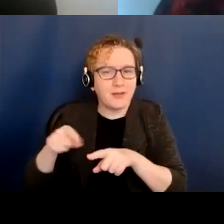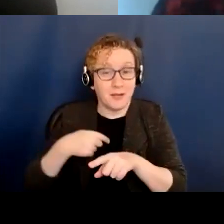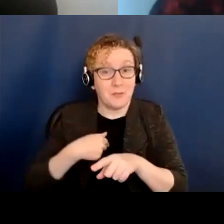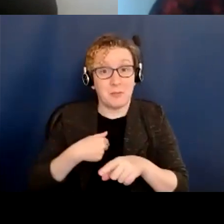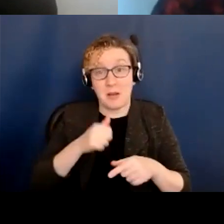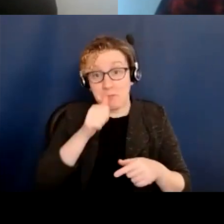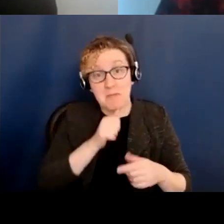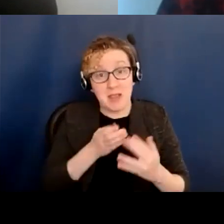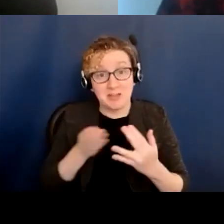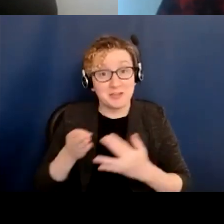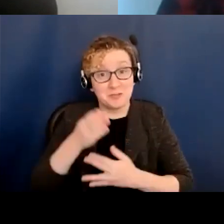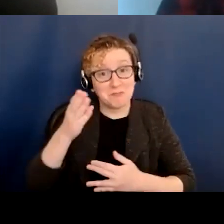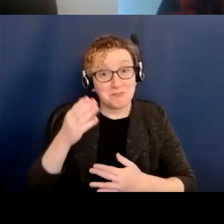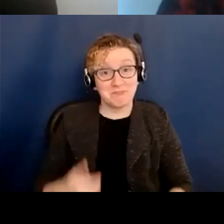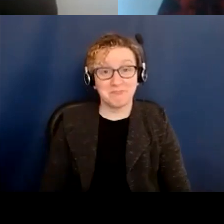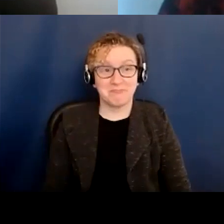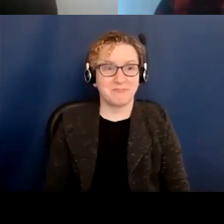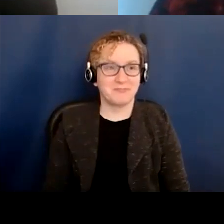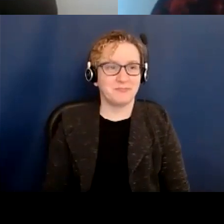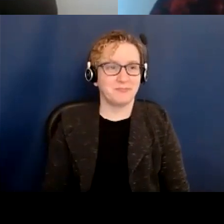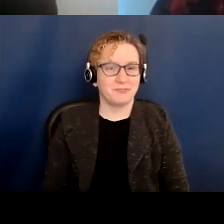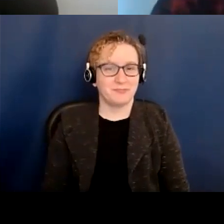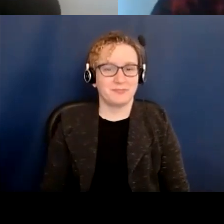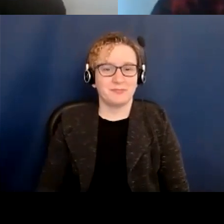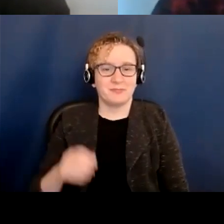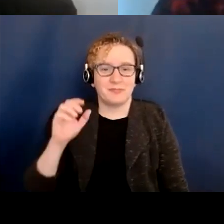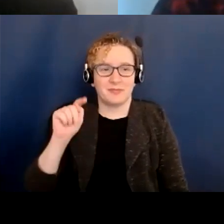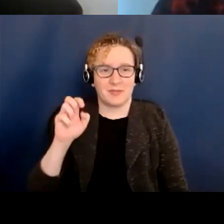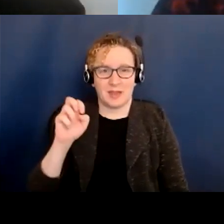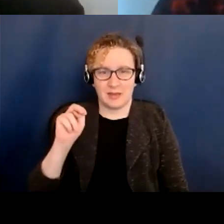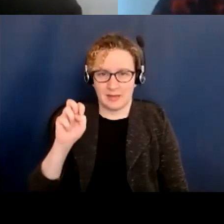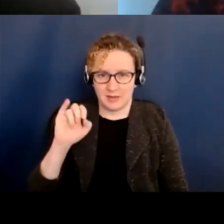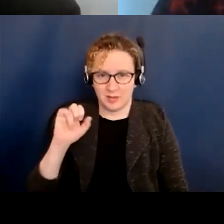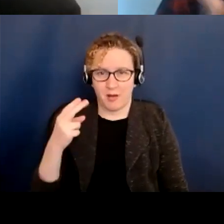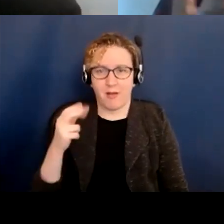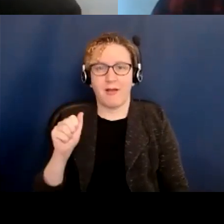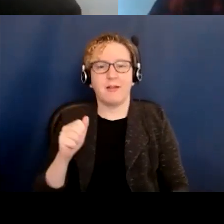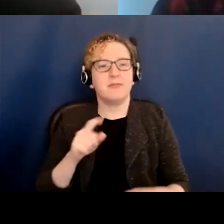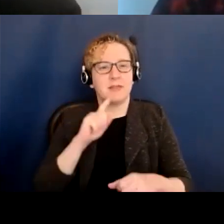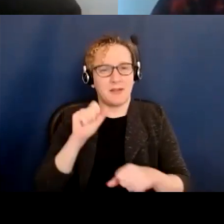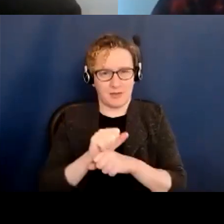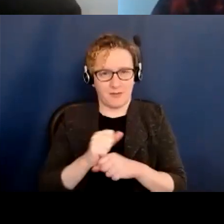We definitely give the students a lot of resources as well and historical